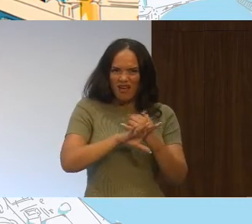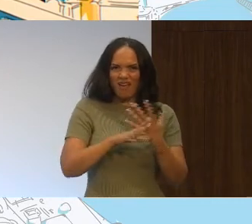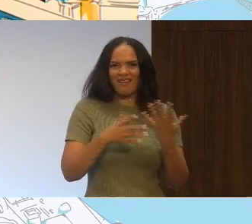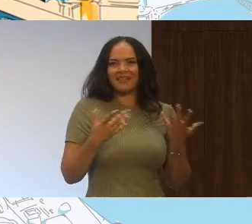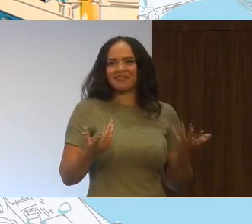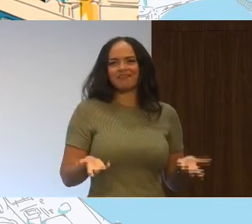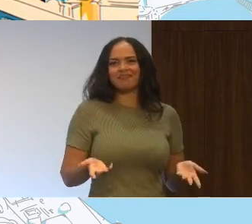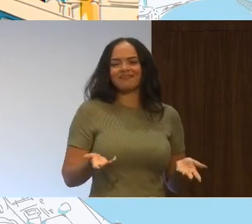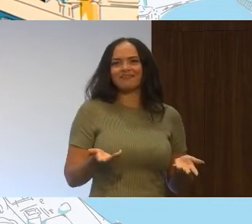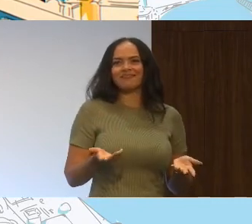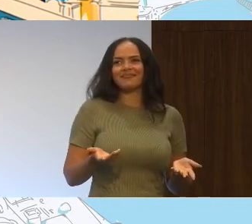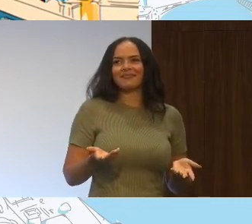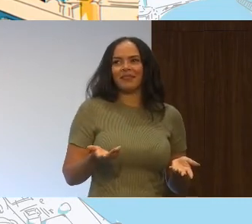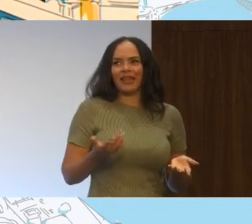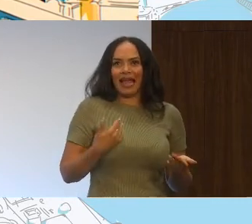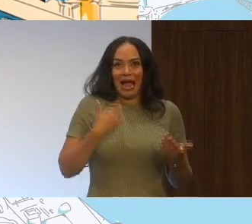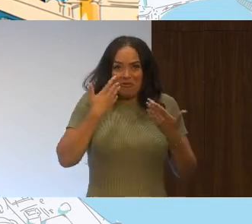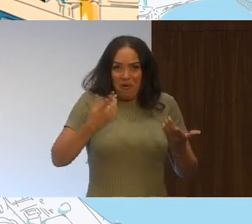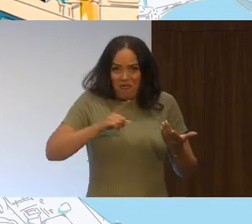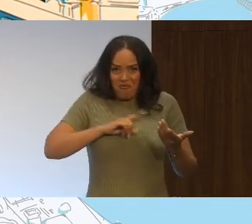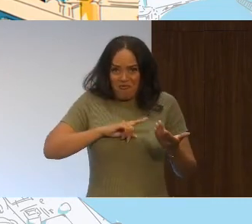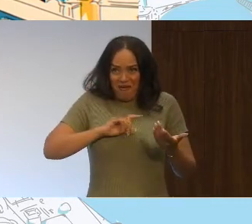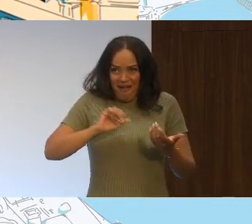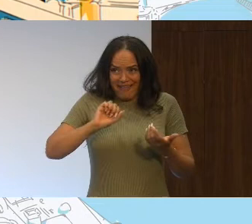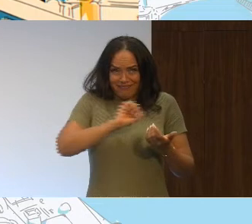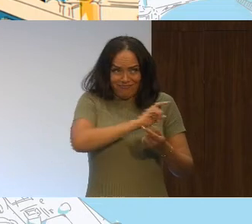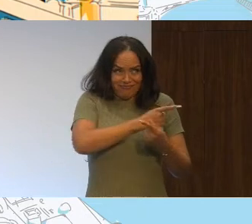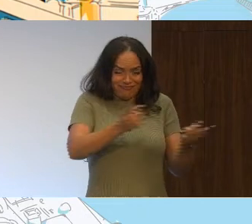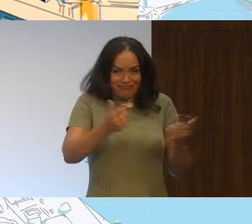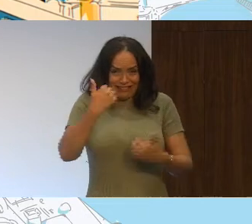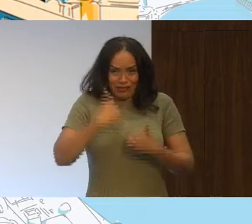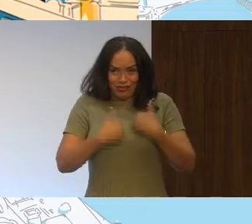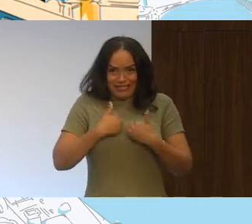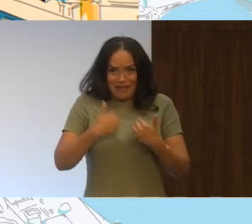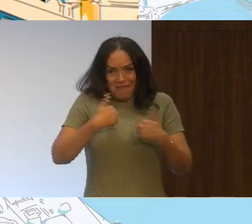I don't see why people are interested in what I've got to say, in particular maybe about headache and not much else.